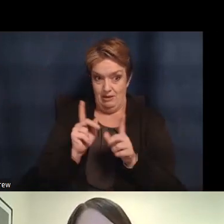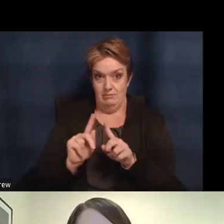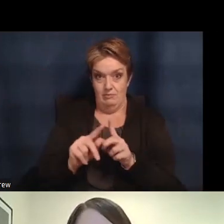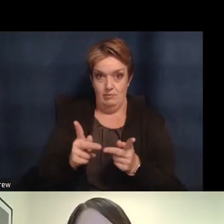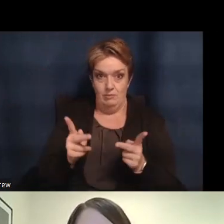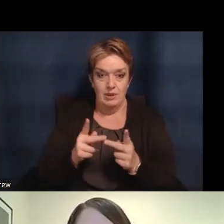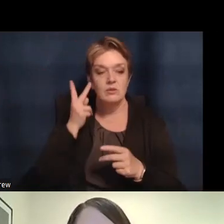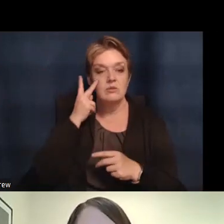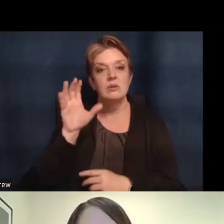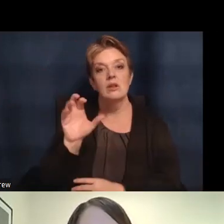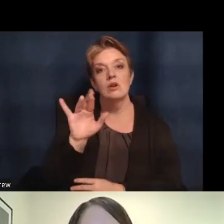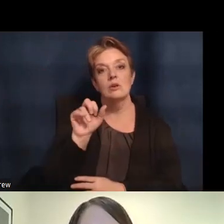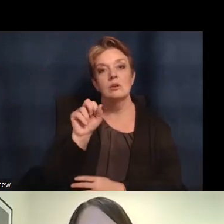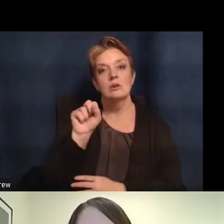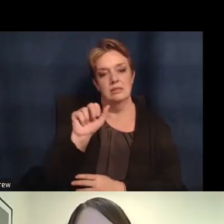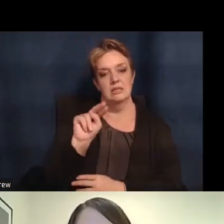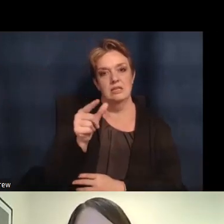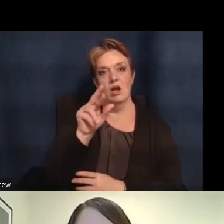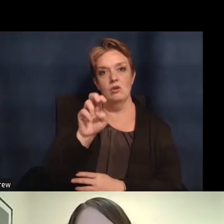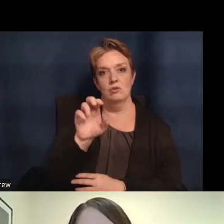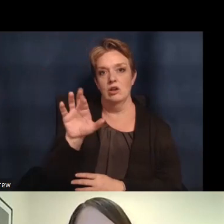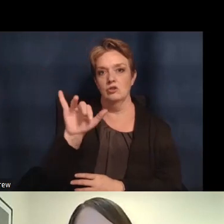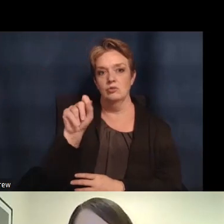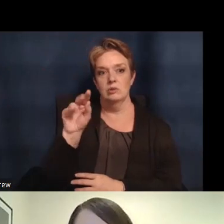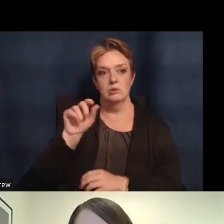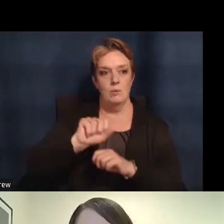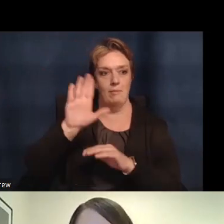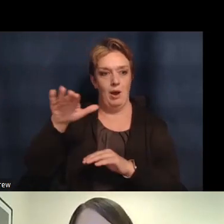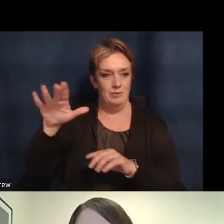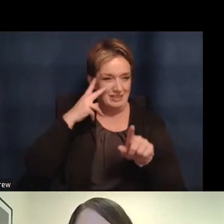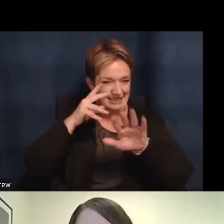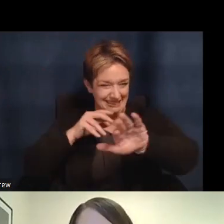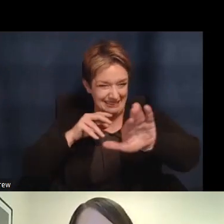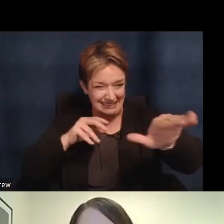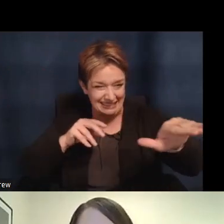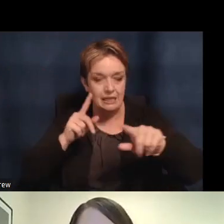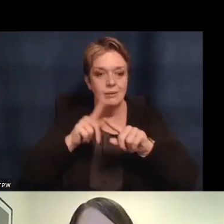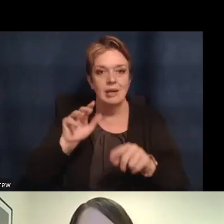including the Sangre de Cristo Mountains – which are in the very back there– and Abiquiú mesa.